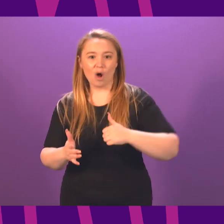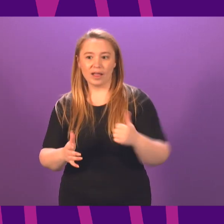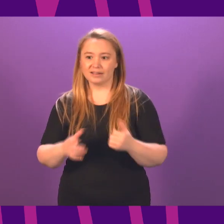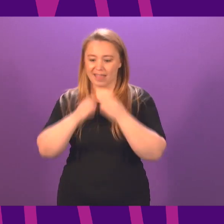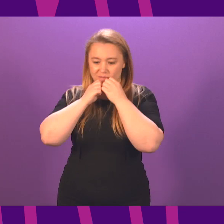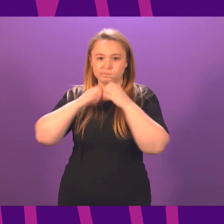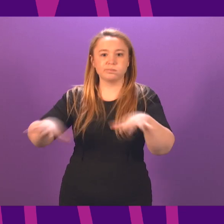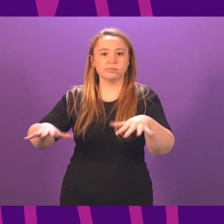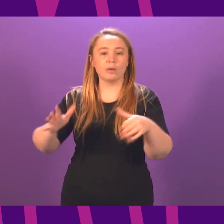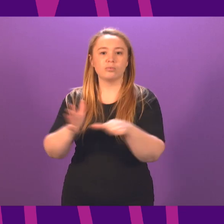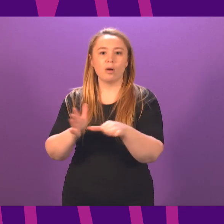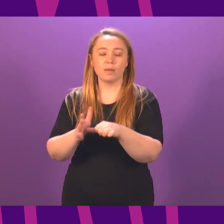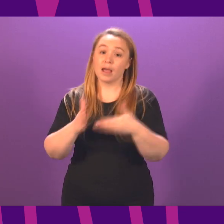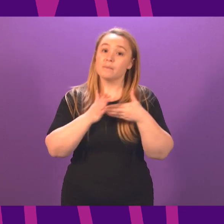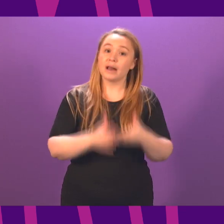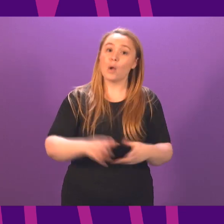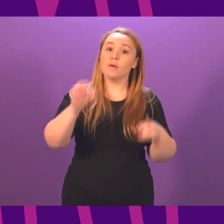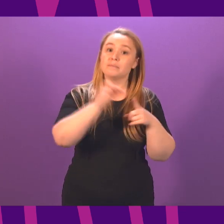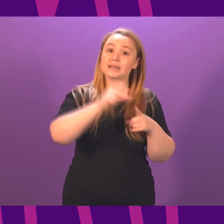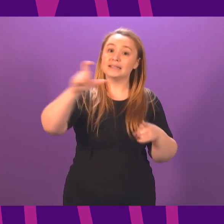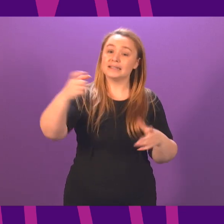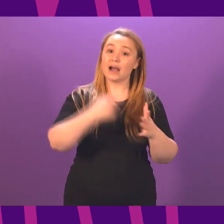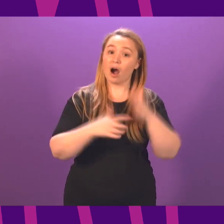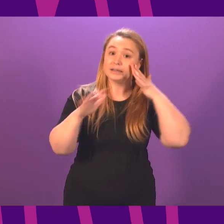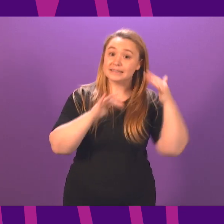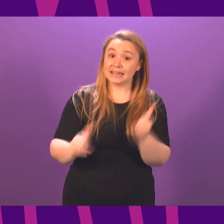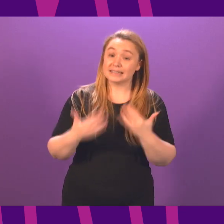to use polymerase chain reaction tests, but she refuses to use most of them.